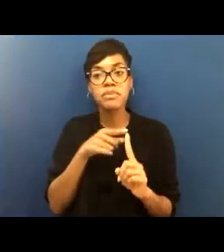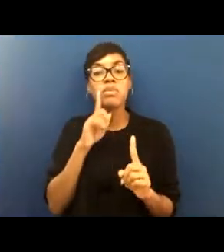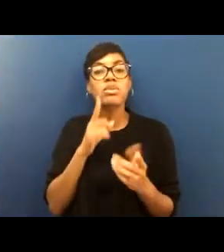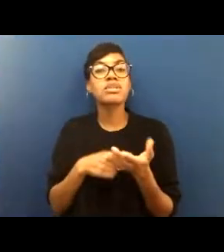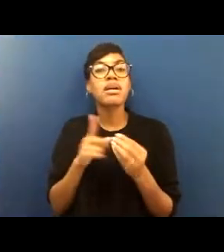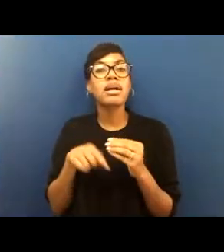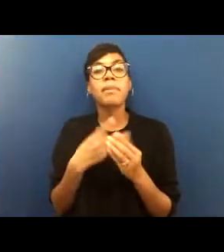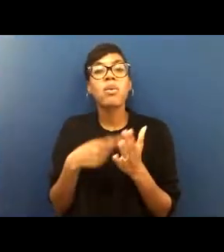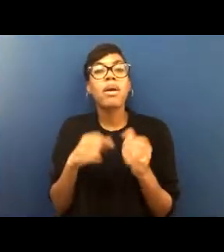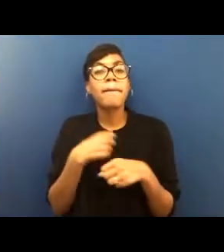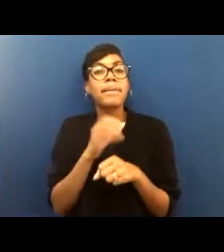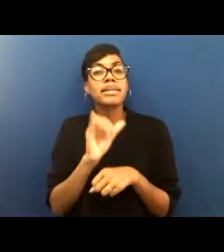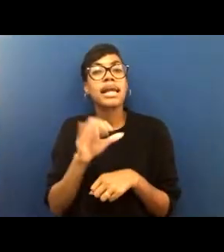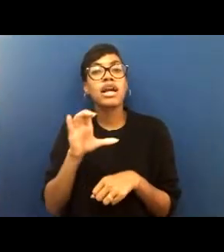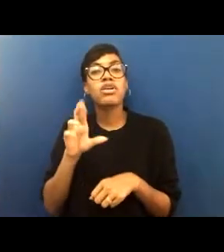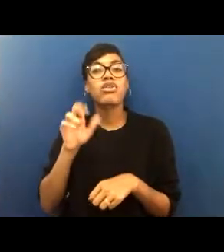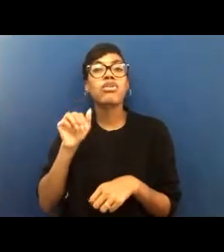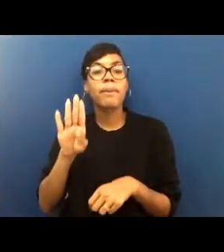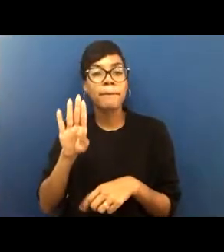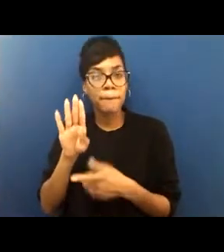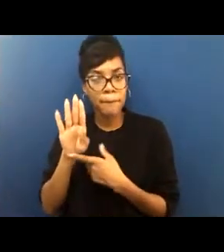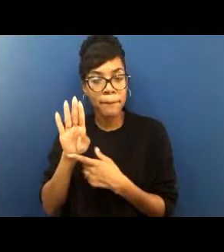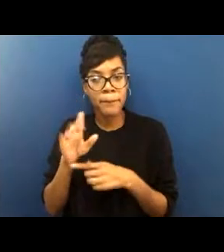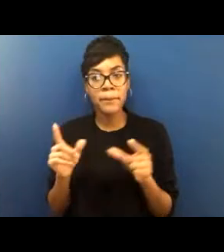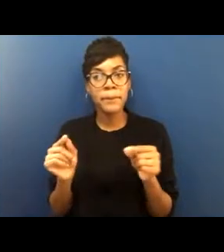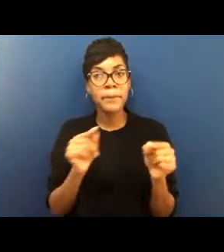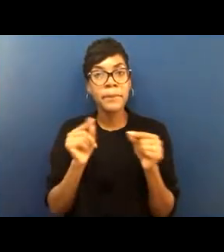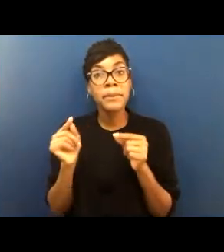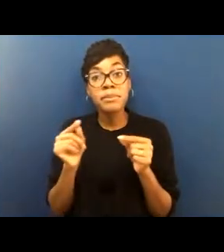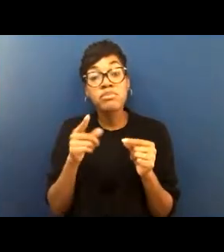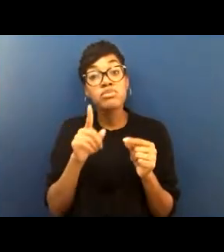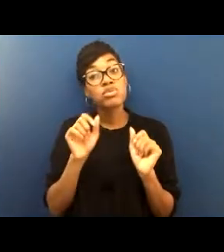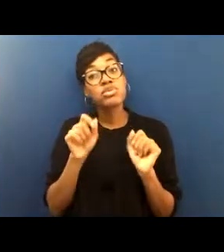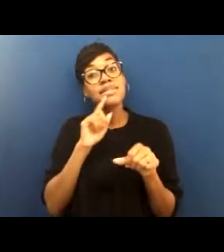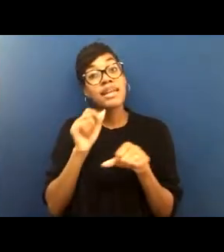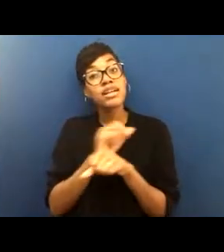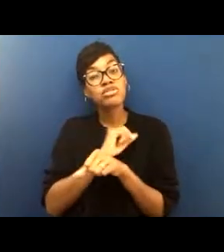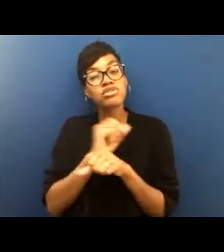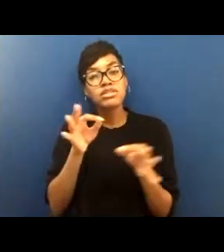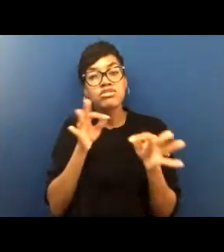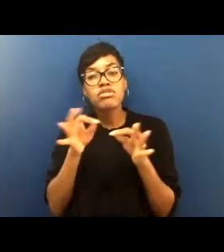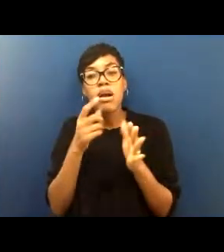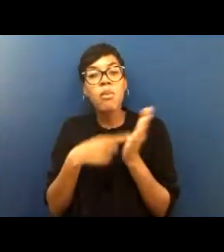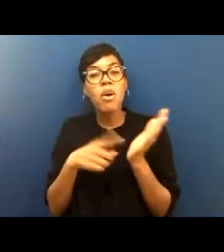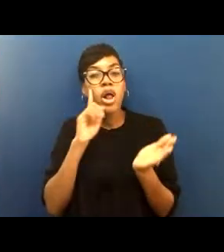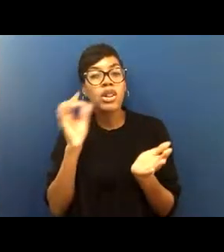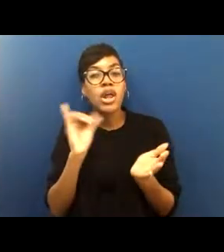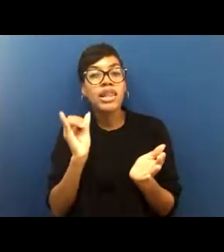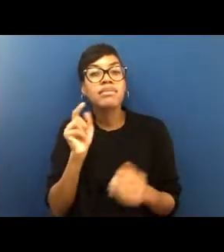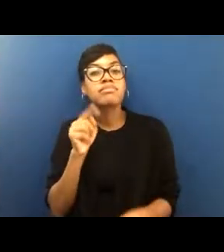can you list some characteristics of crab? And you can use this picture to help you think about what makes a crab.